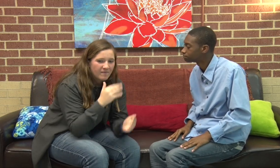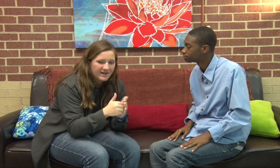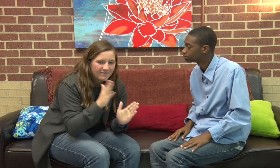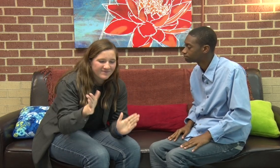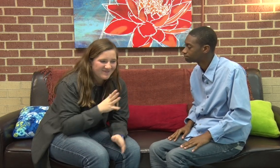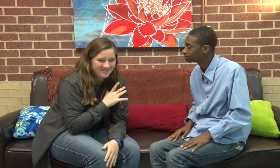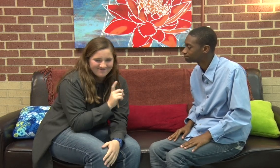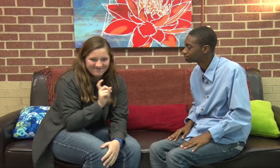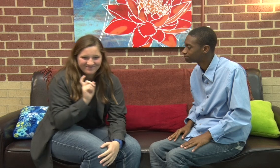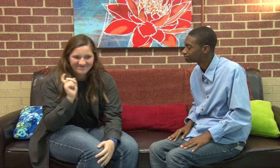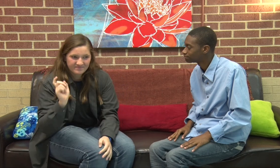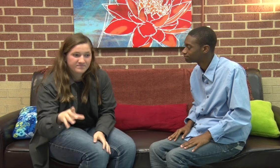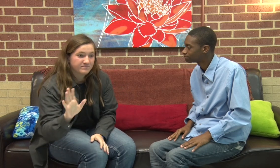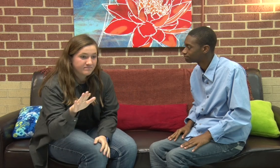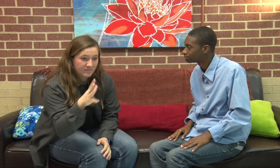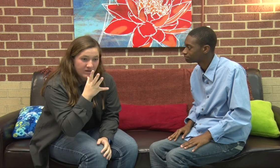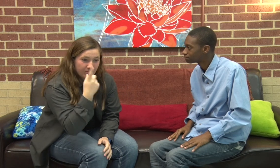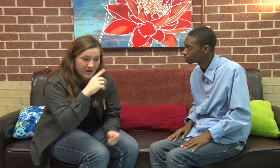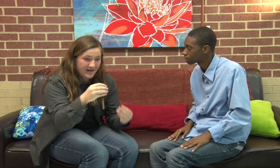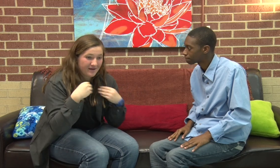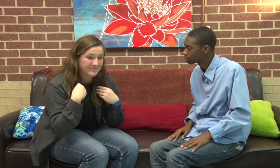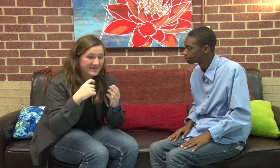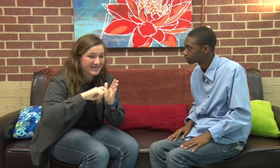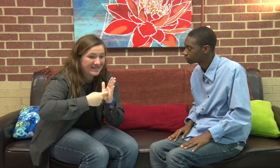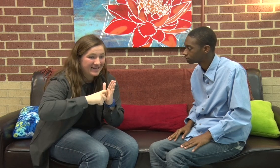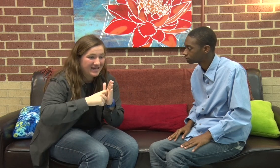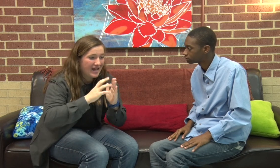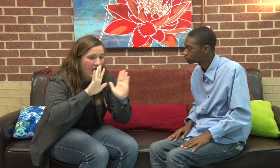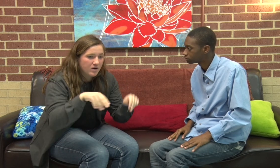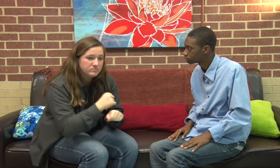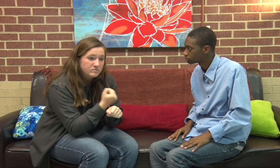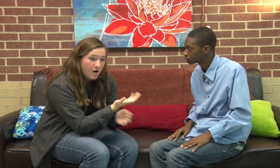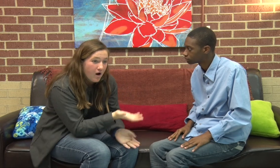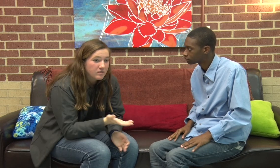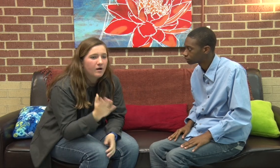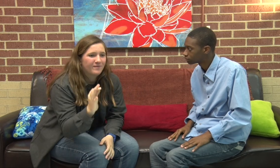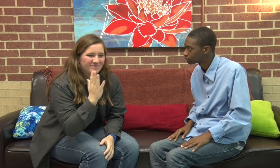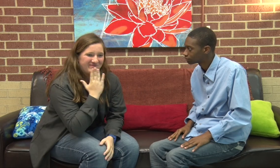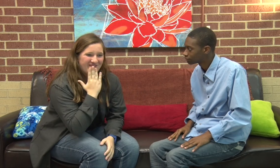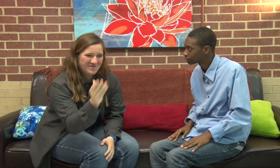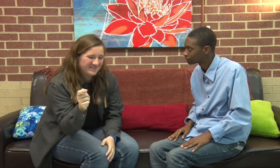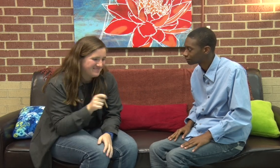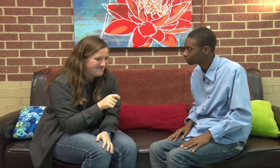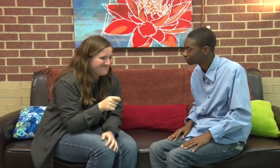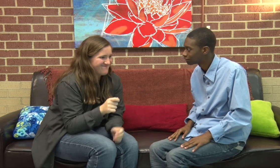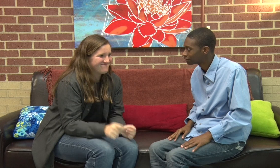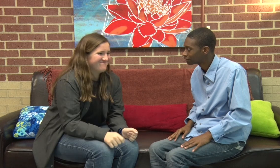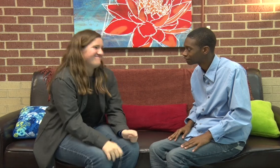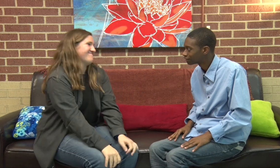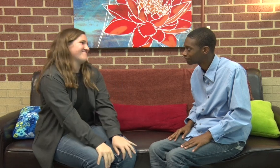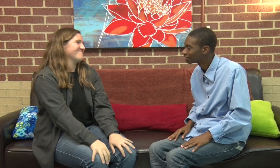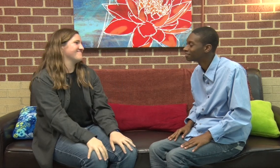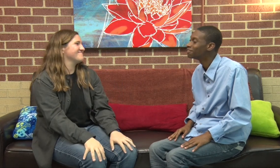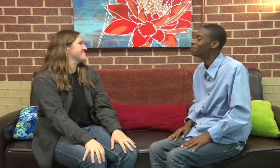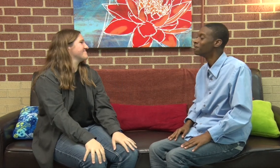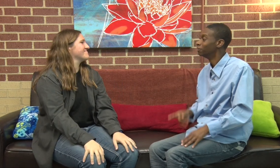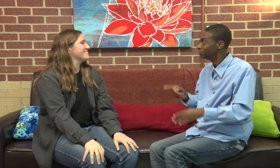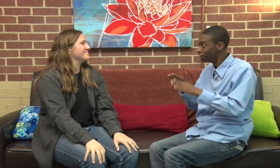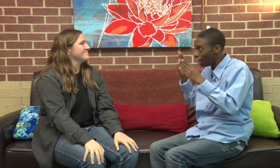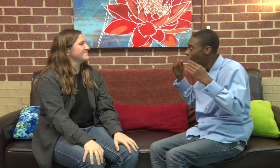He had to go to the neighbor's house where his mom was. and he asked, "mom can you give me the key to the house so I can open the door? Thanks Bye!"